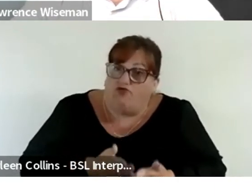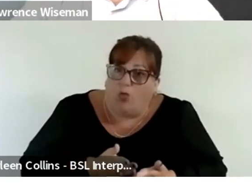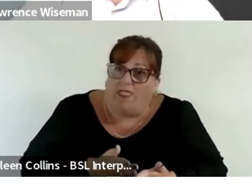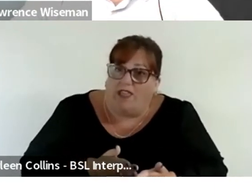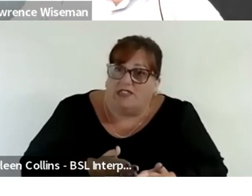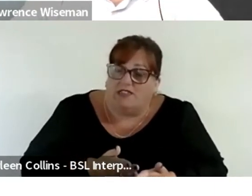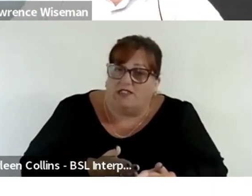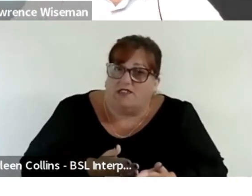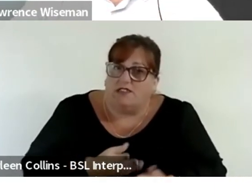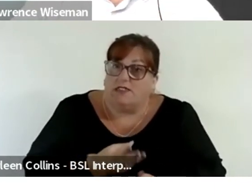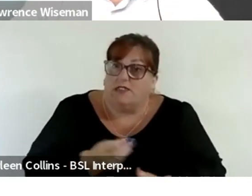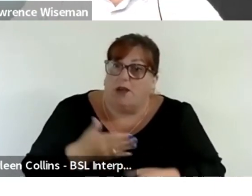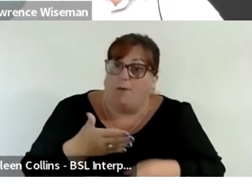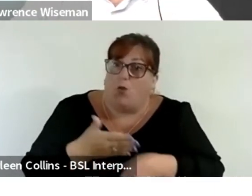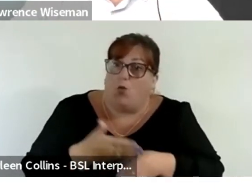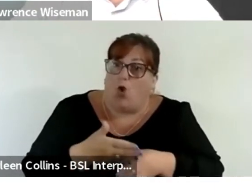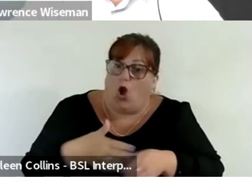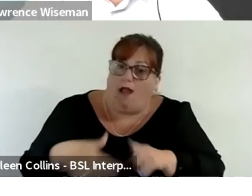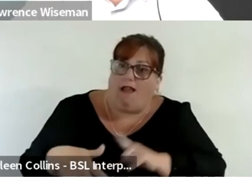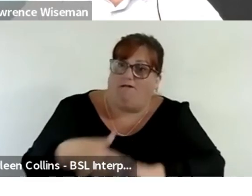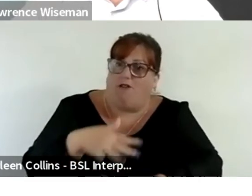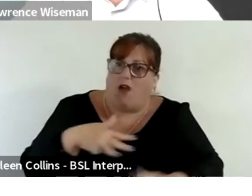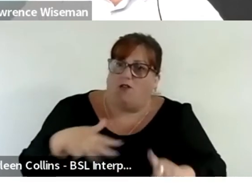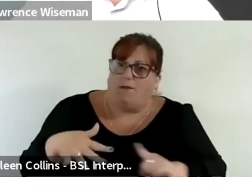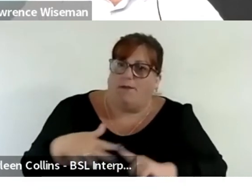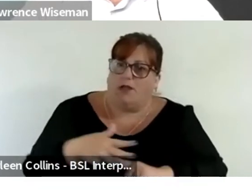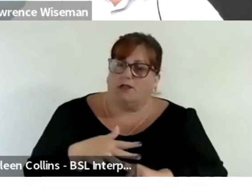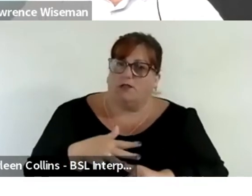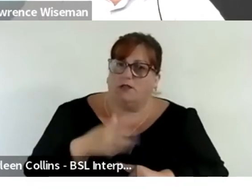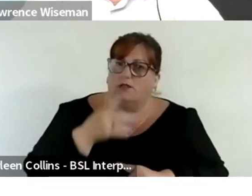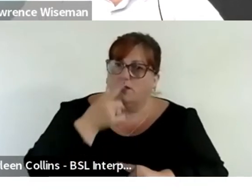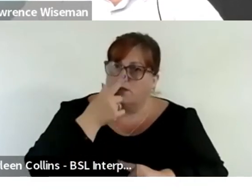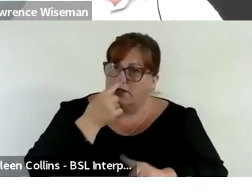is, where it can be challenging and where you can have negative feedback.